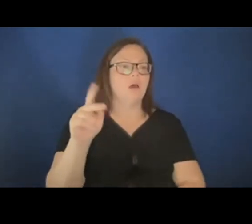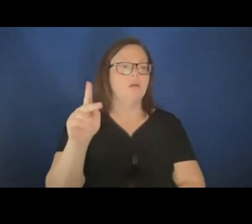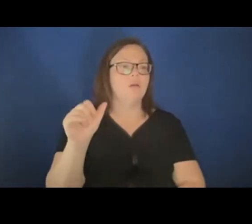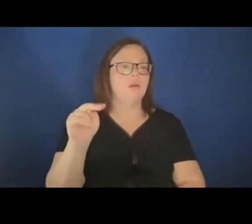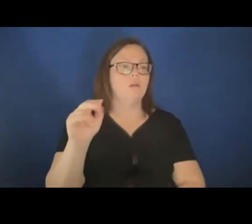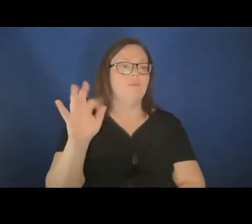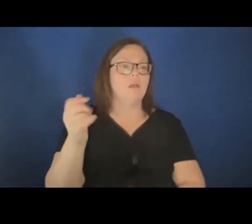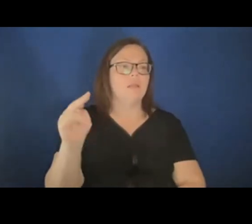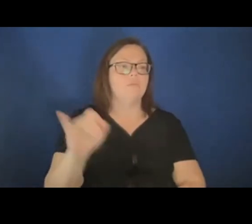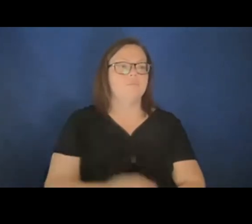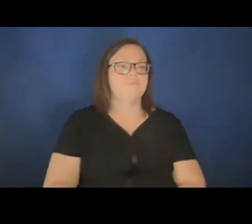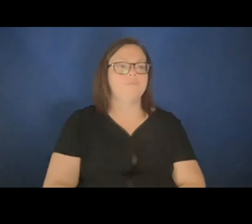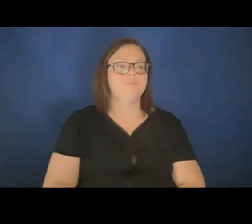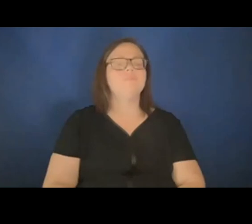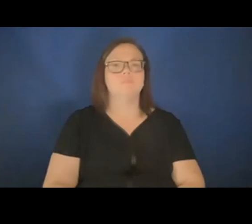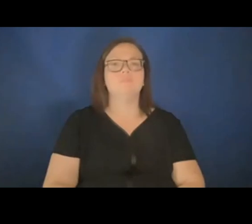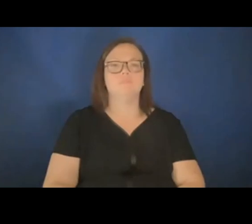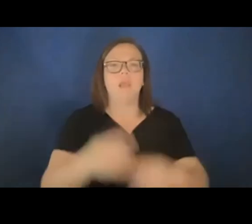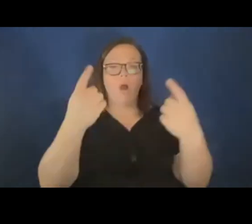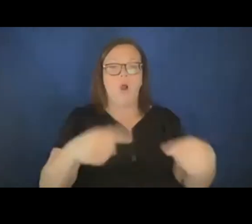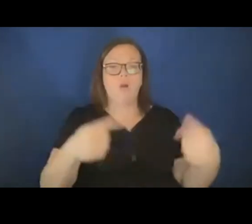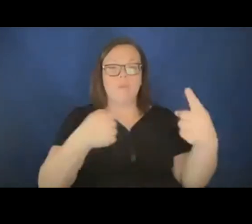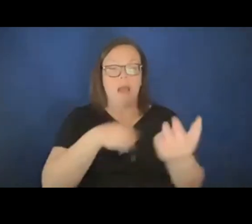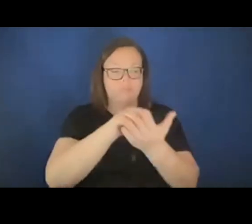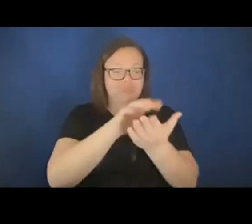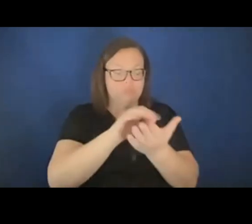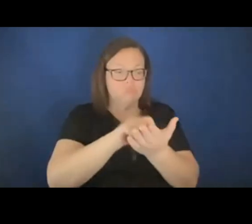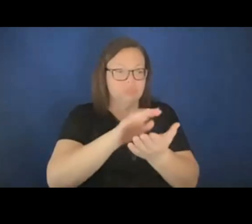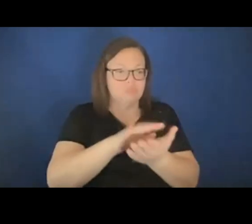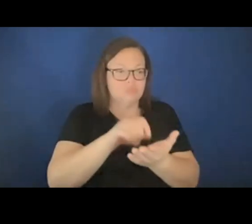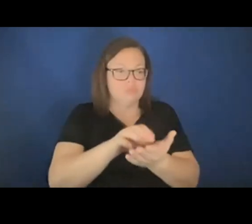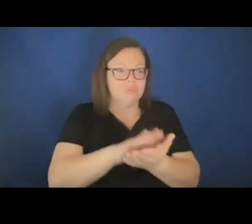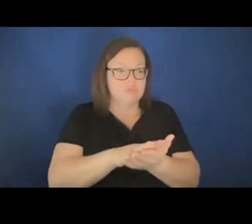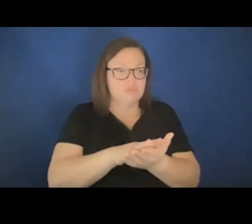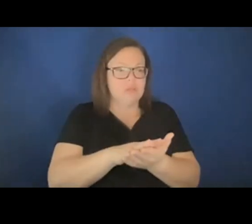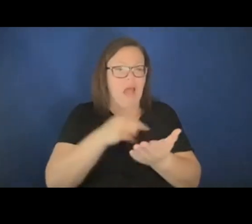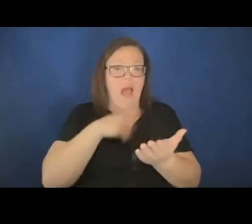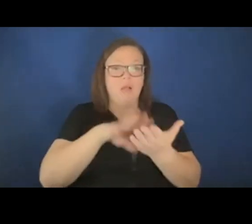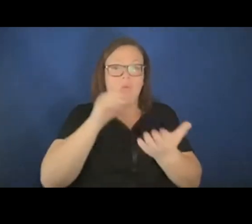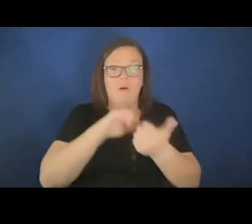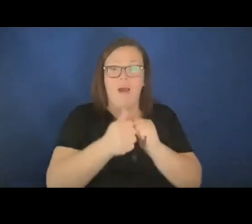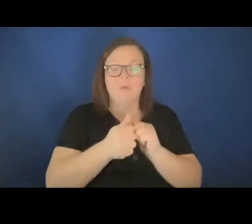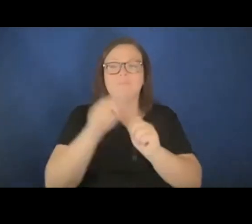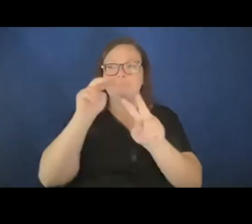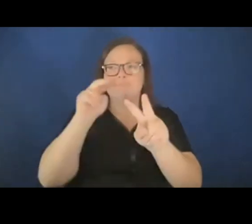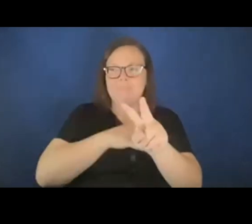I document as argument I exist. I learn this from watching my father,